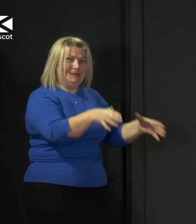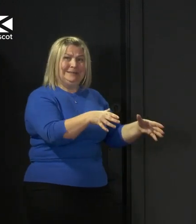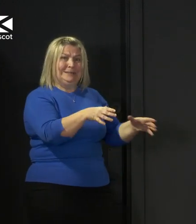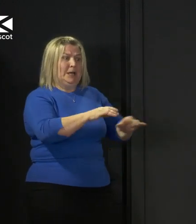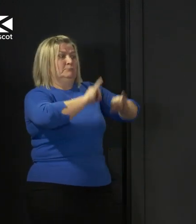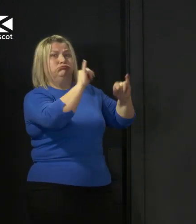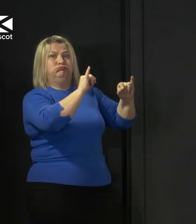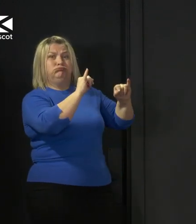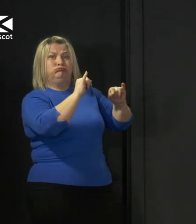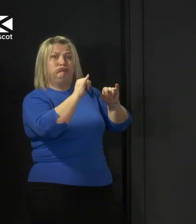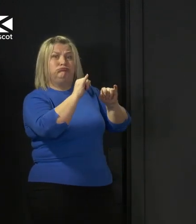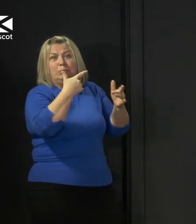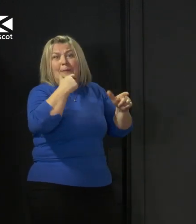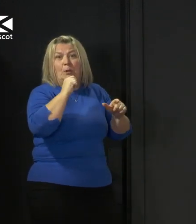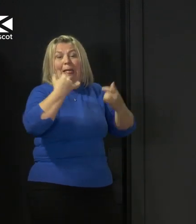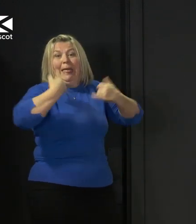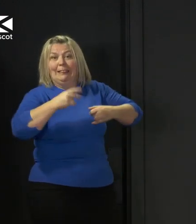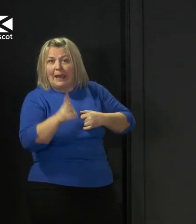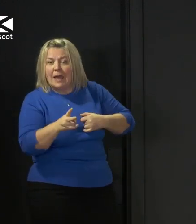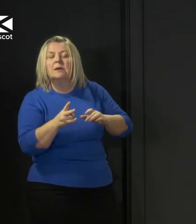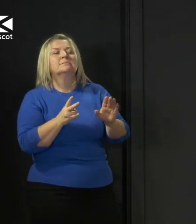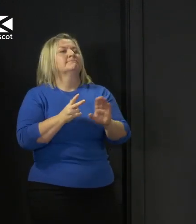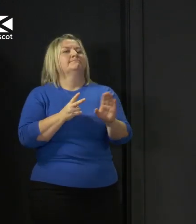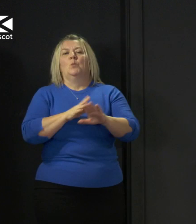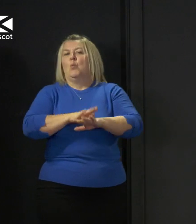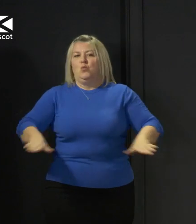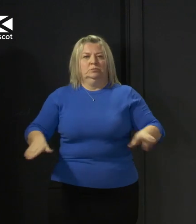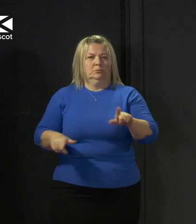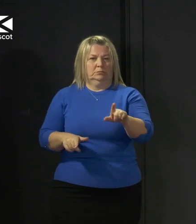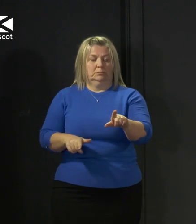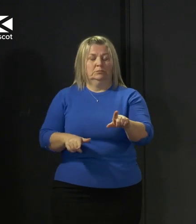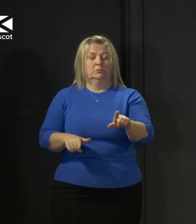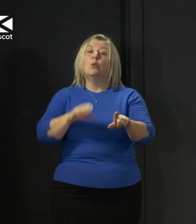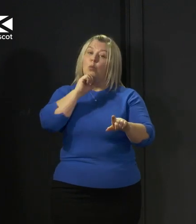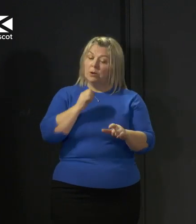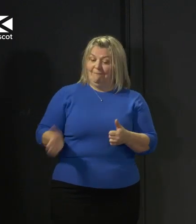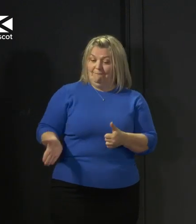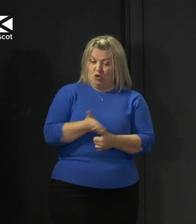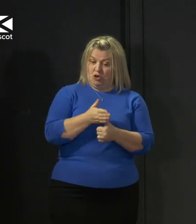but what we will start to do is set out firstly our objective which is